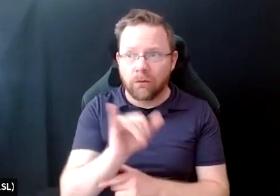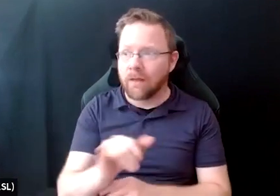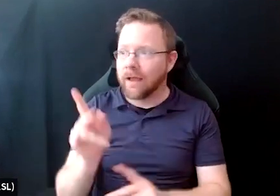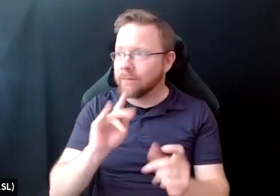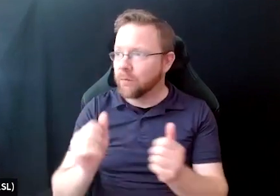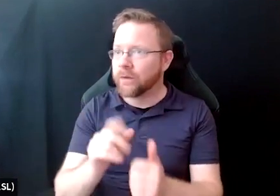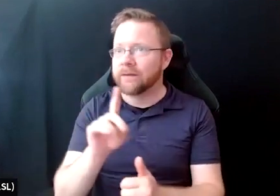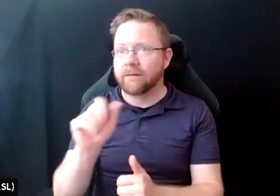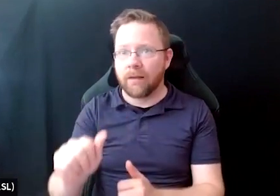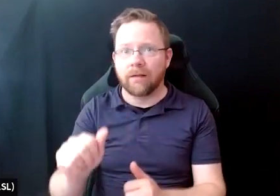if we really tried,